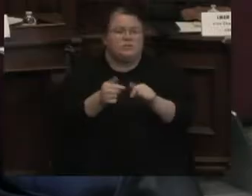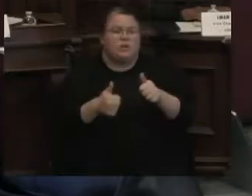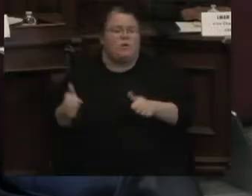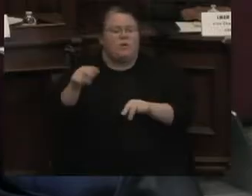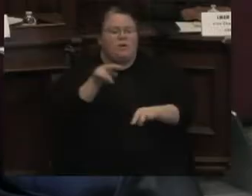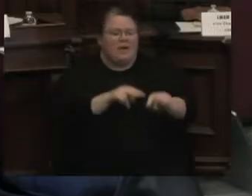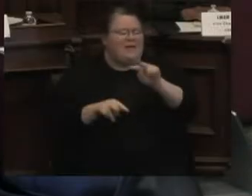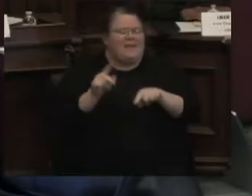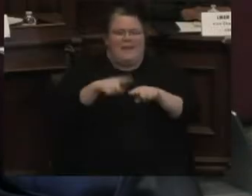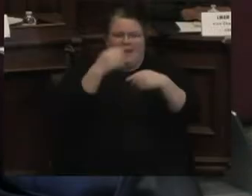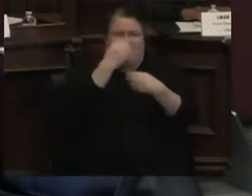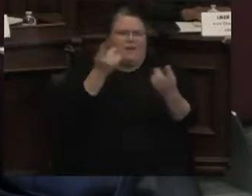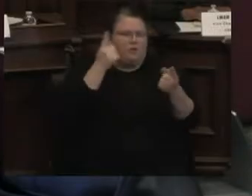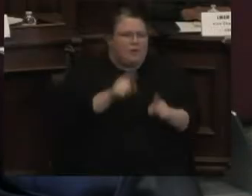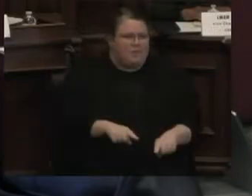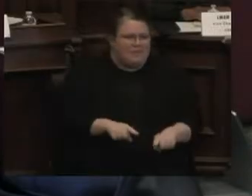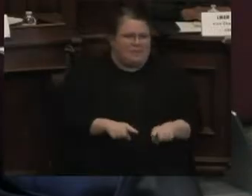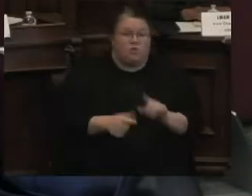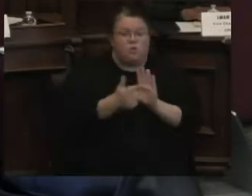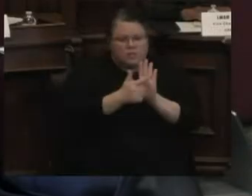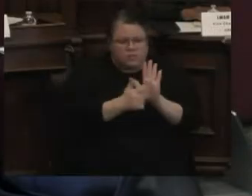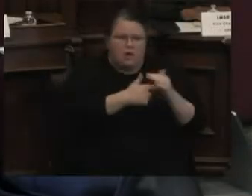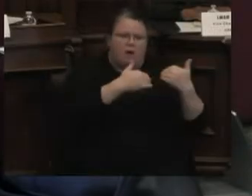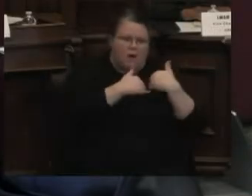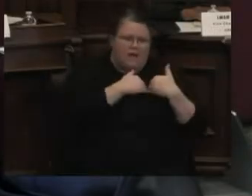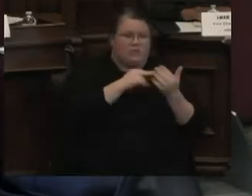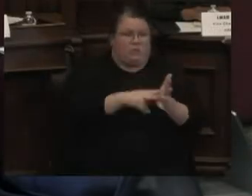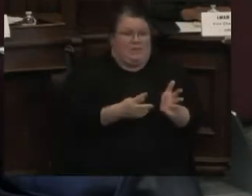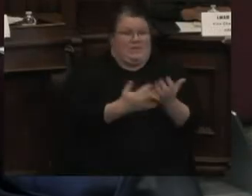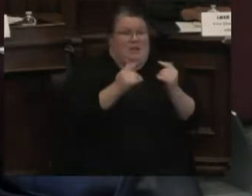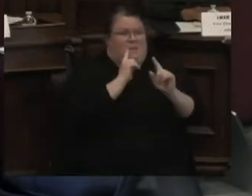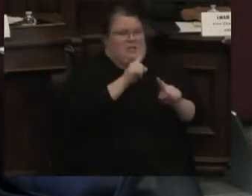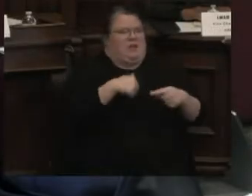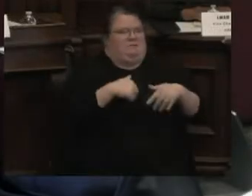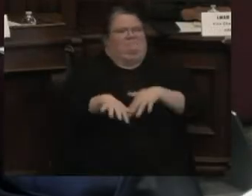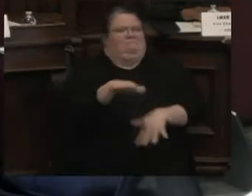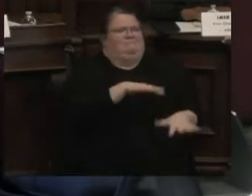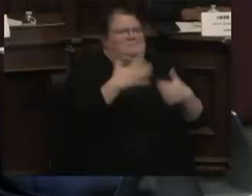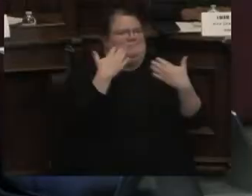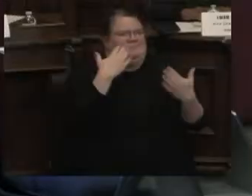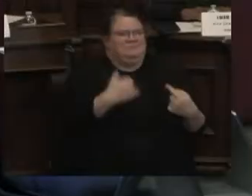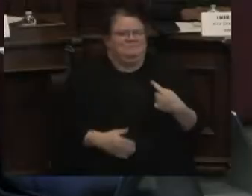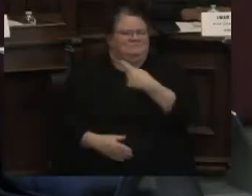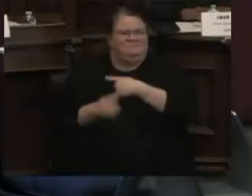know, because it's some of these things may be also governed by nondisclosure